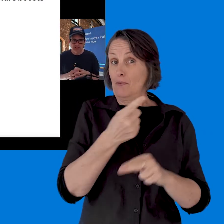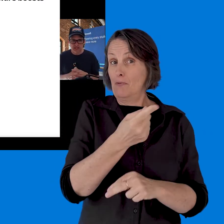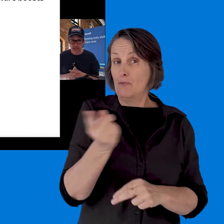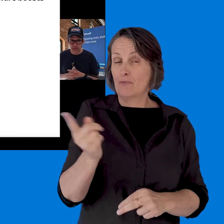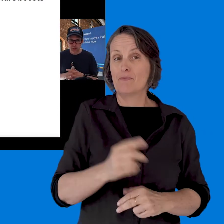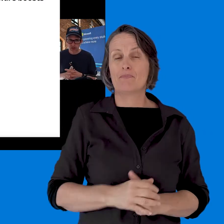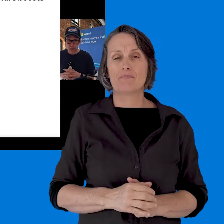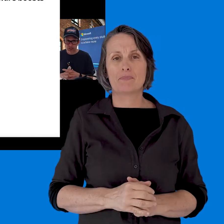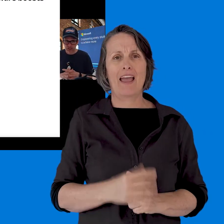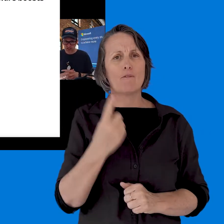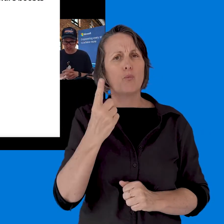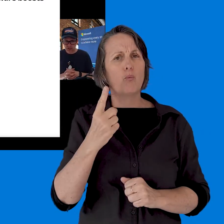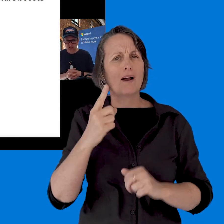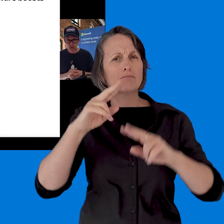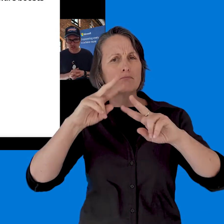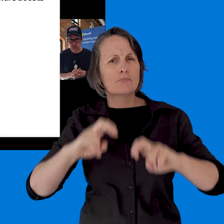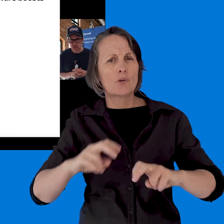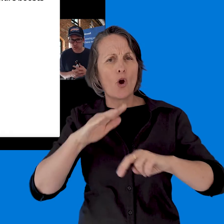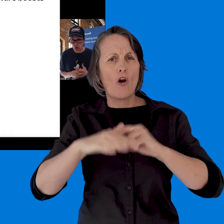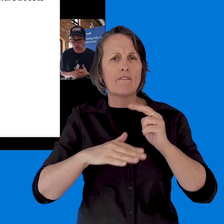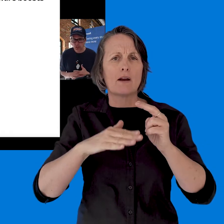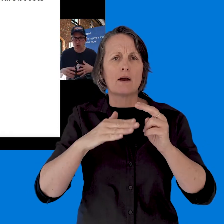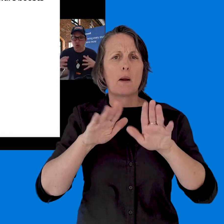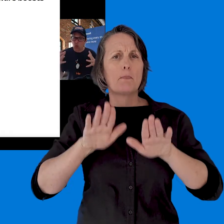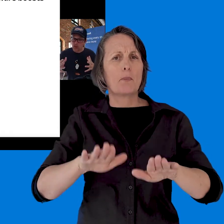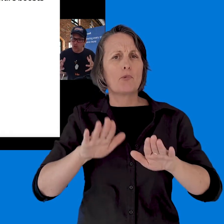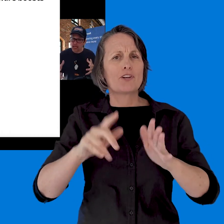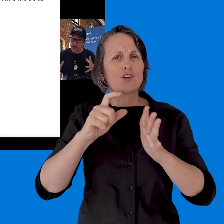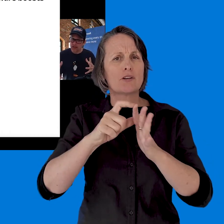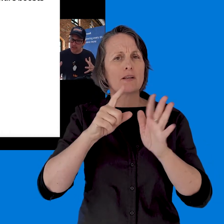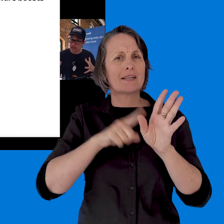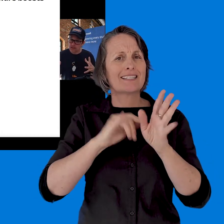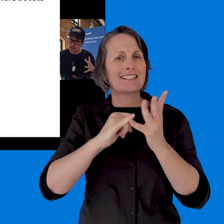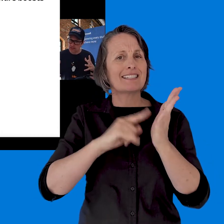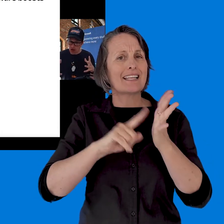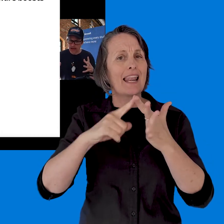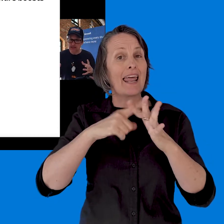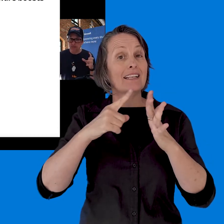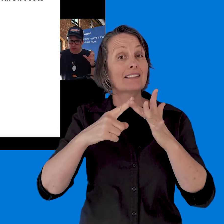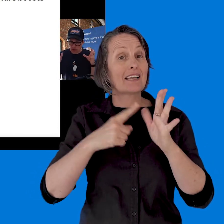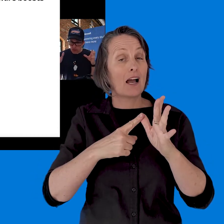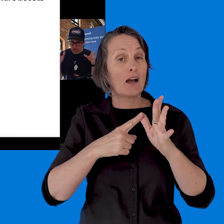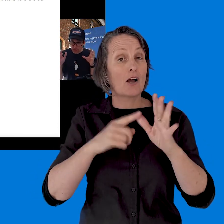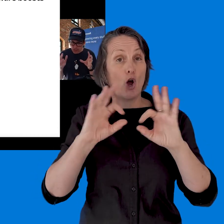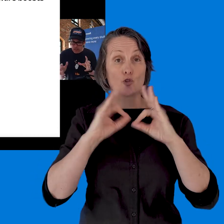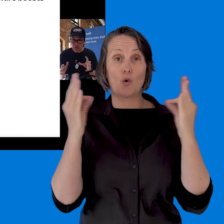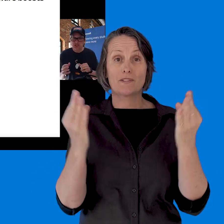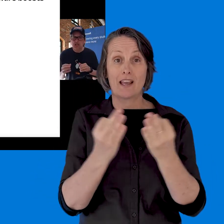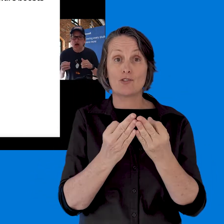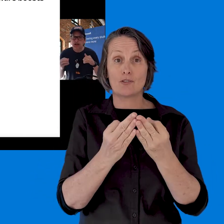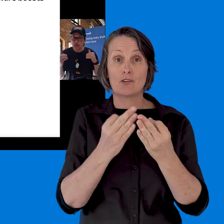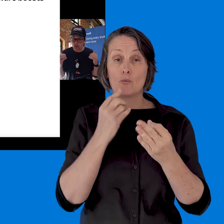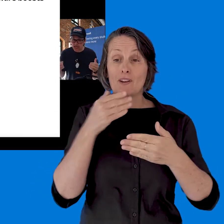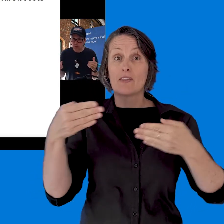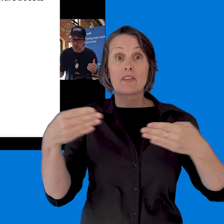That study by the British Dyslexia Association and Knowl Hill, when you get these slides, you'll be able to click on the slide and it will take